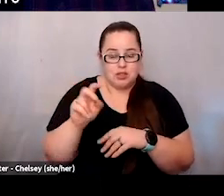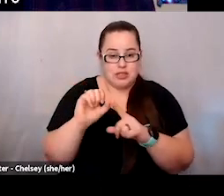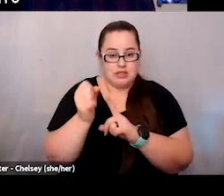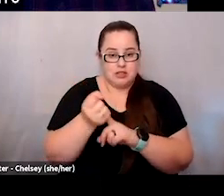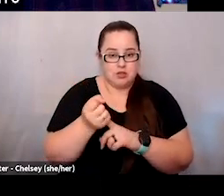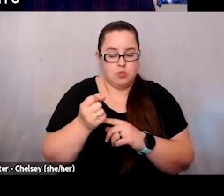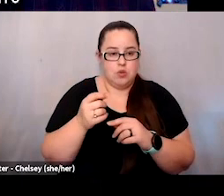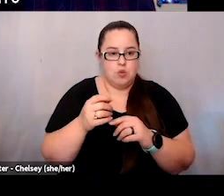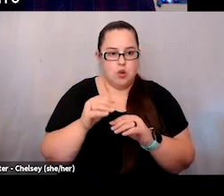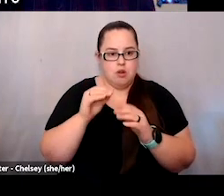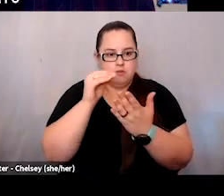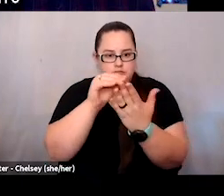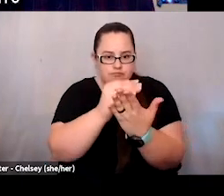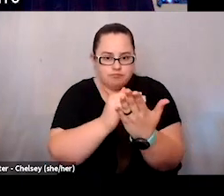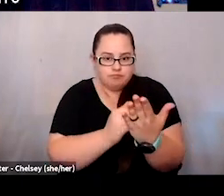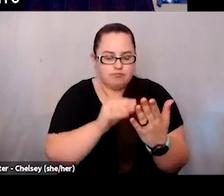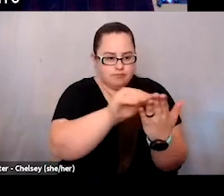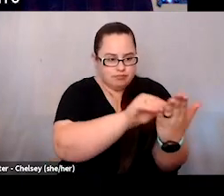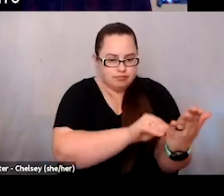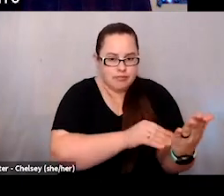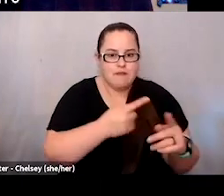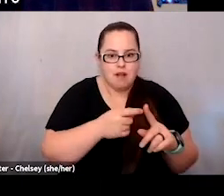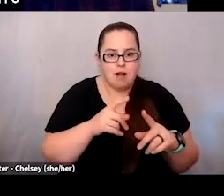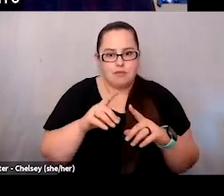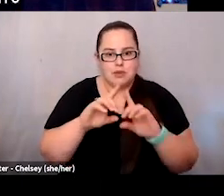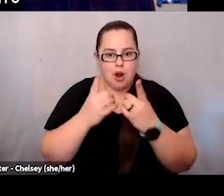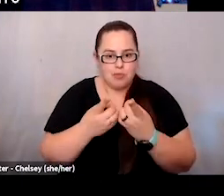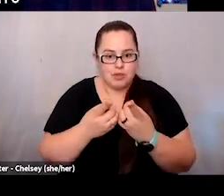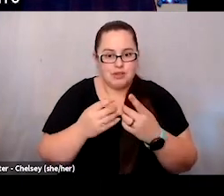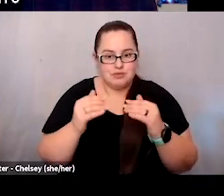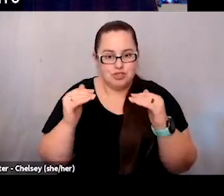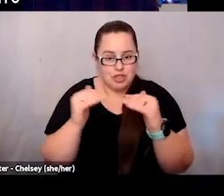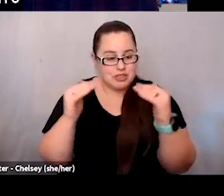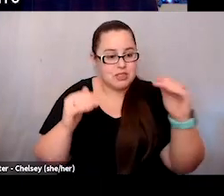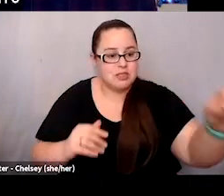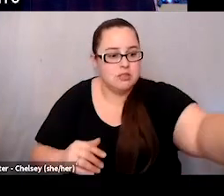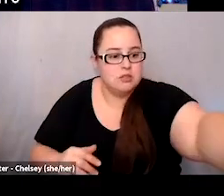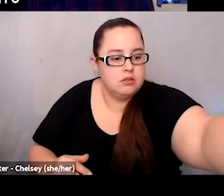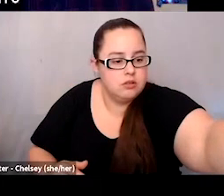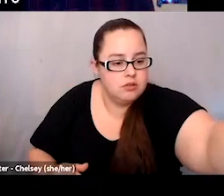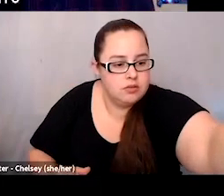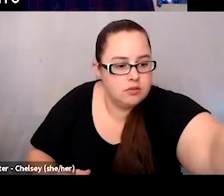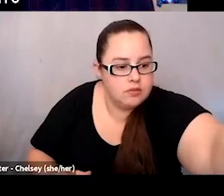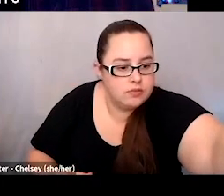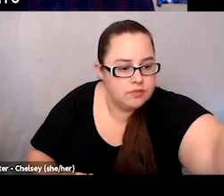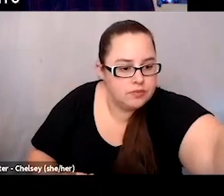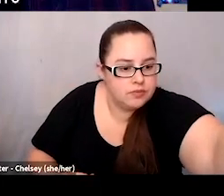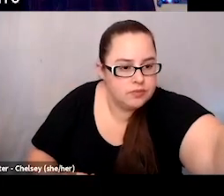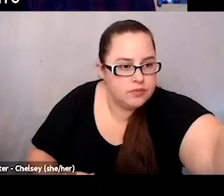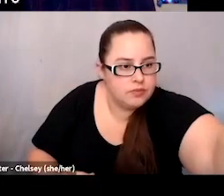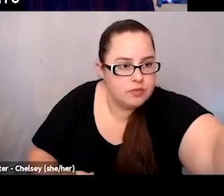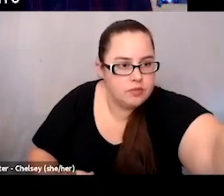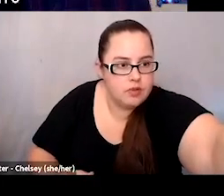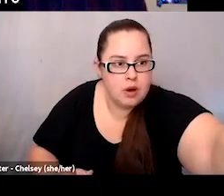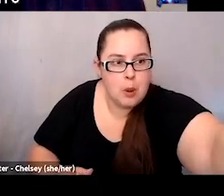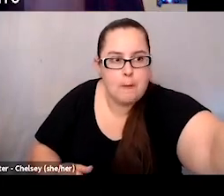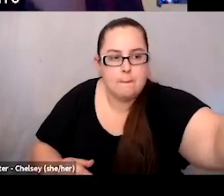American women. Less than 200 of those cases were logged by the Department of Justice. And